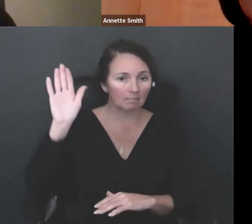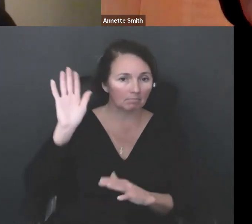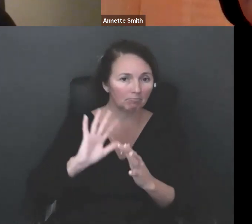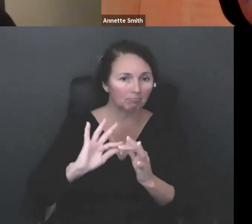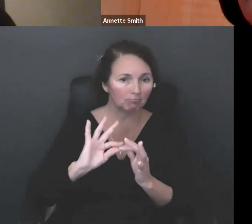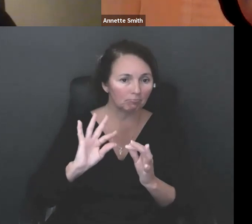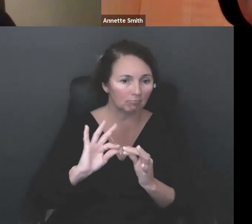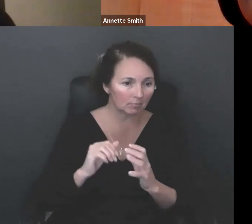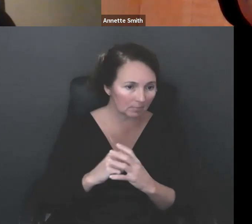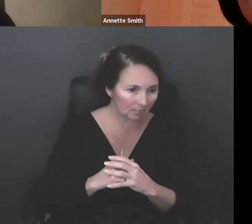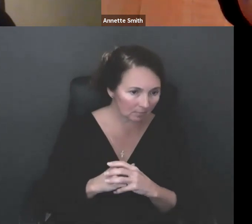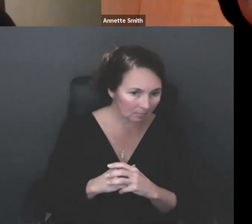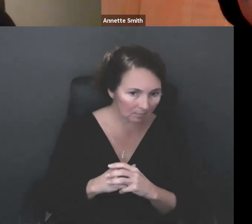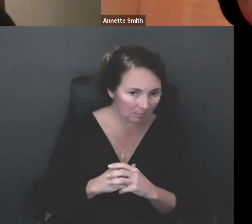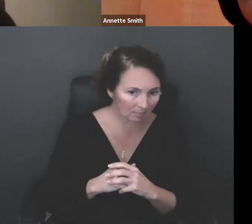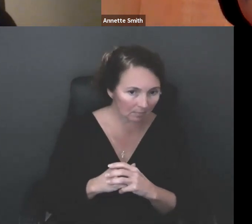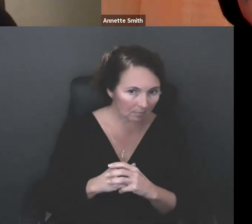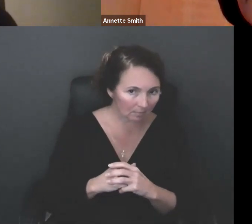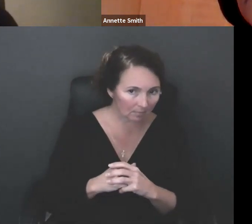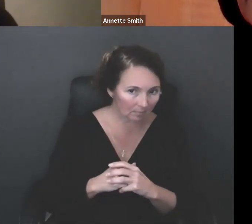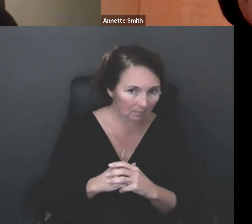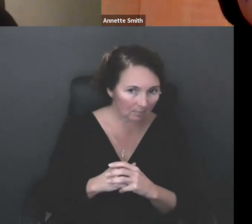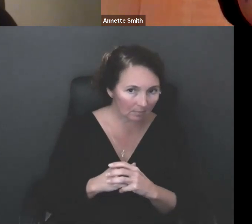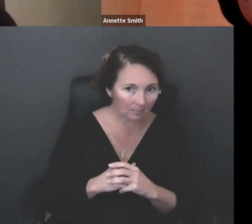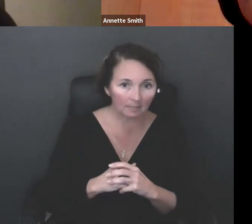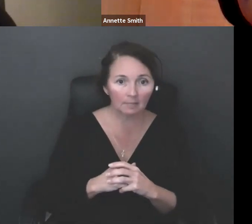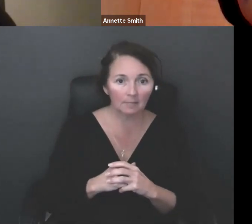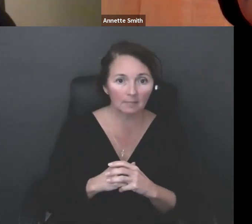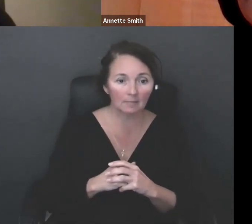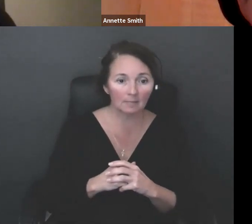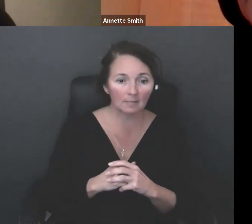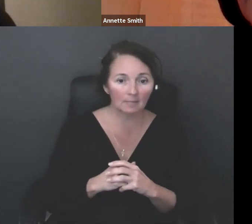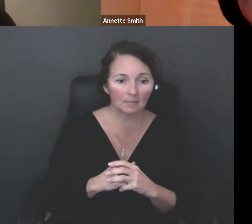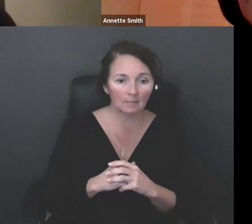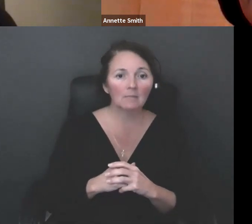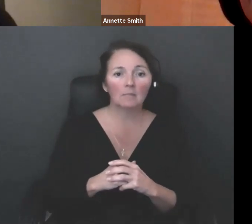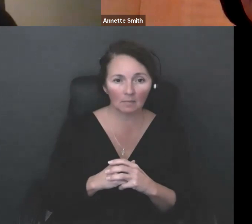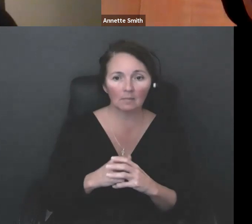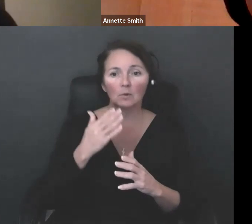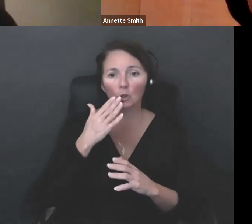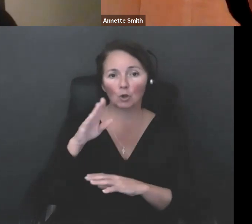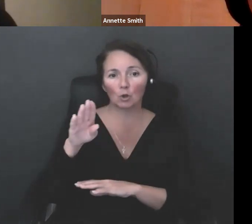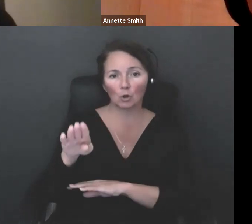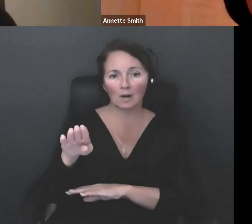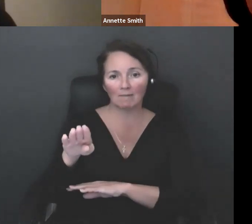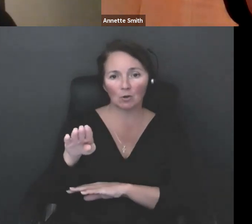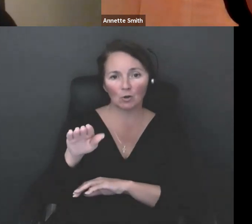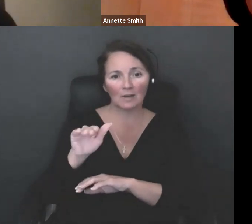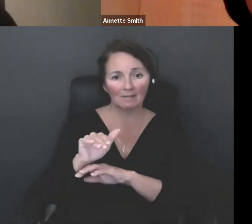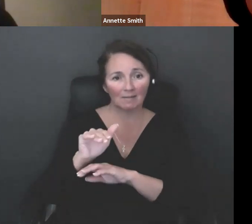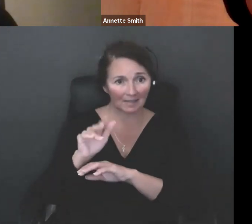Okay. So we have Patrick, go